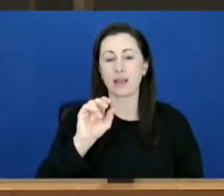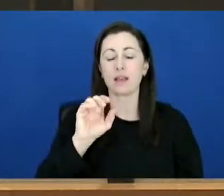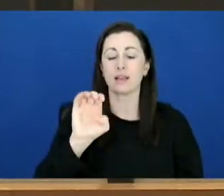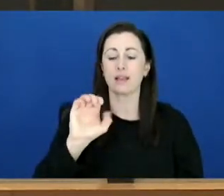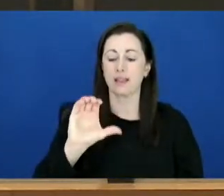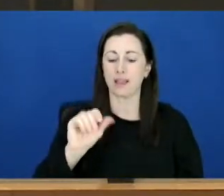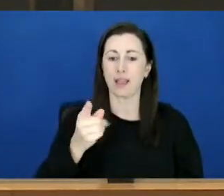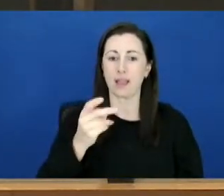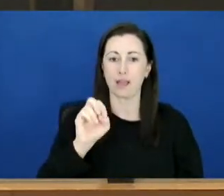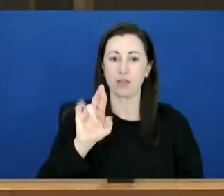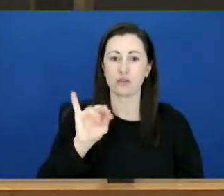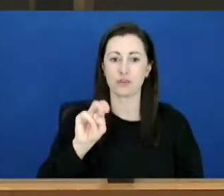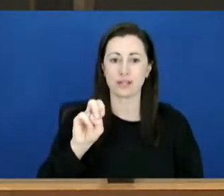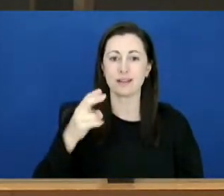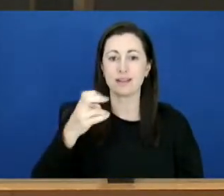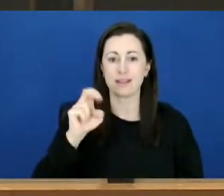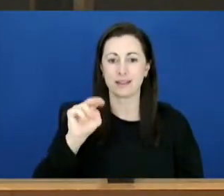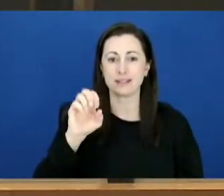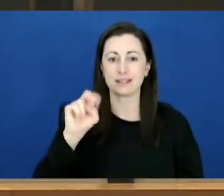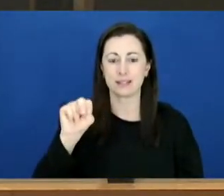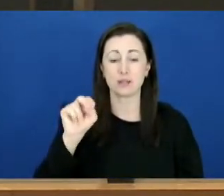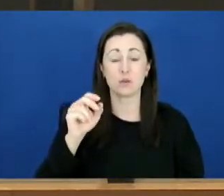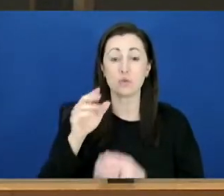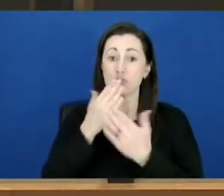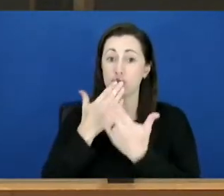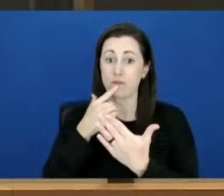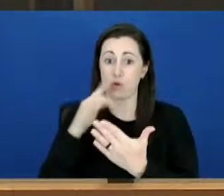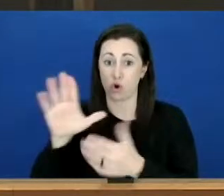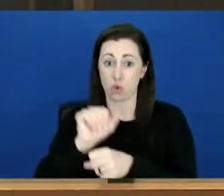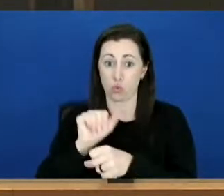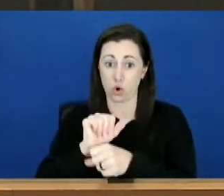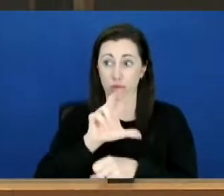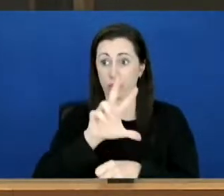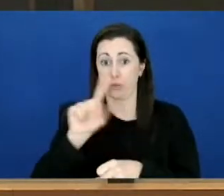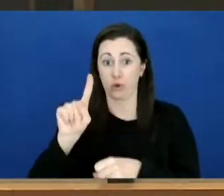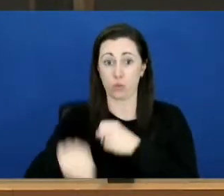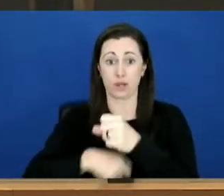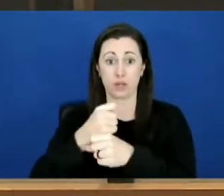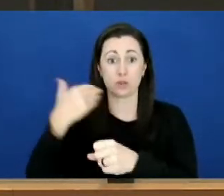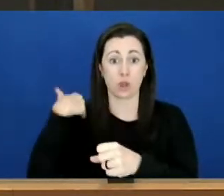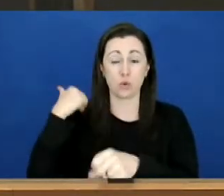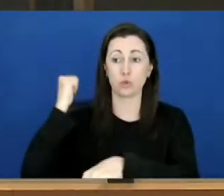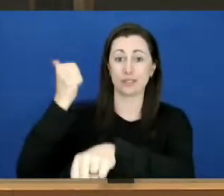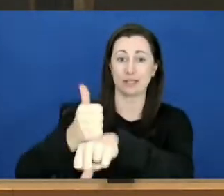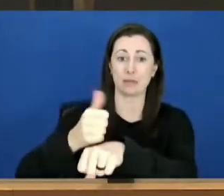BEAUTIFUL WAVES IS CATHERINE